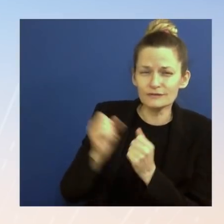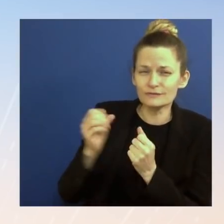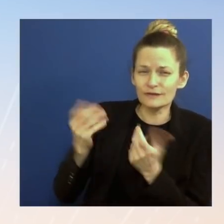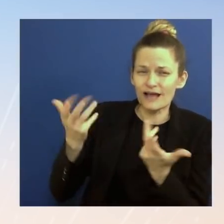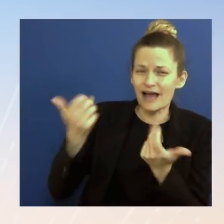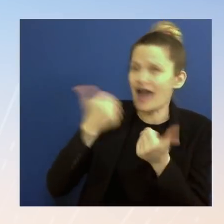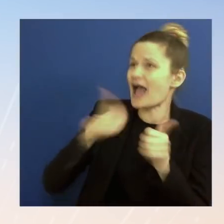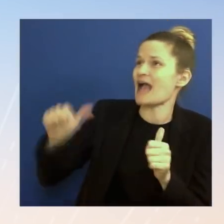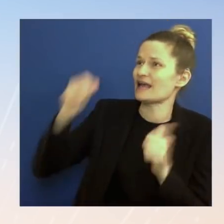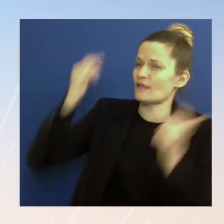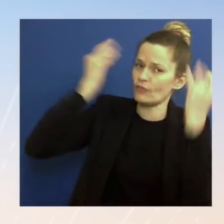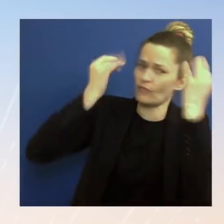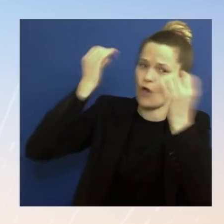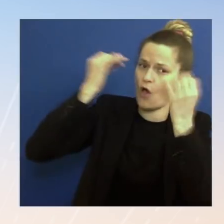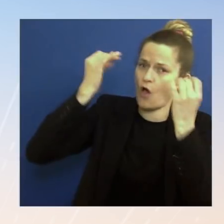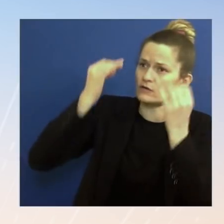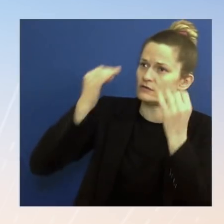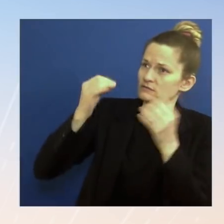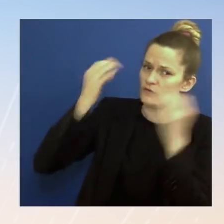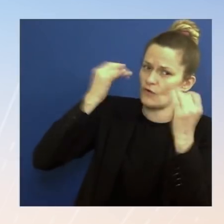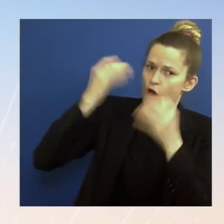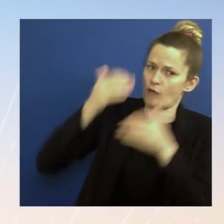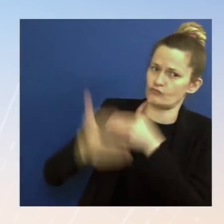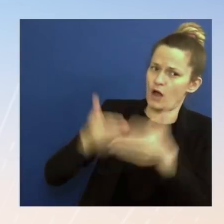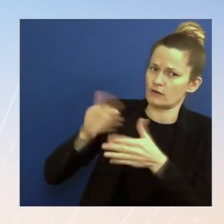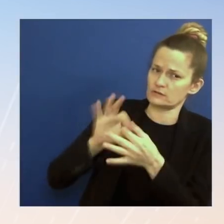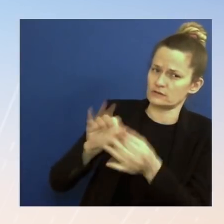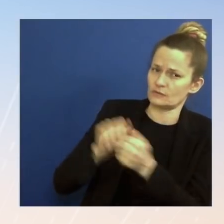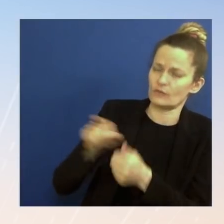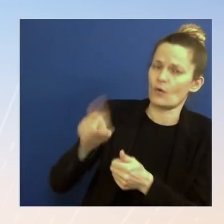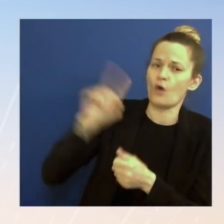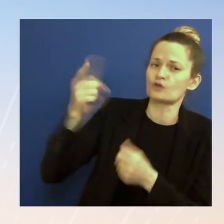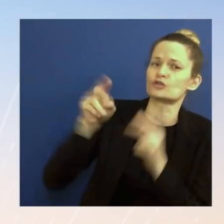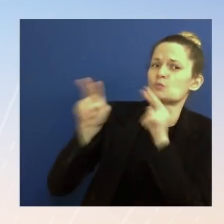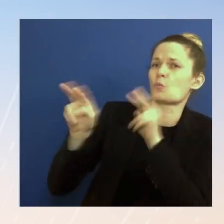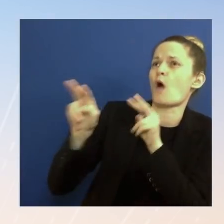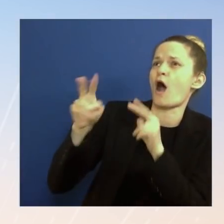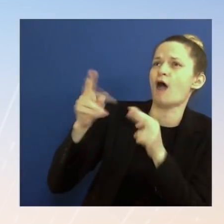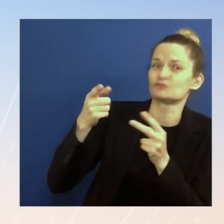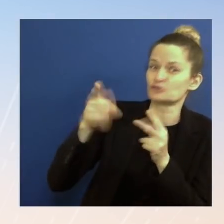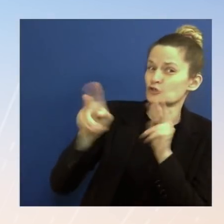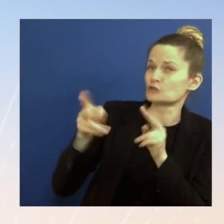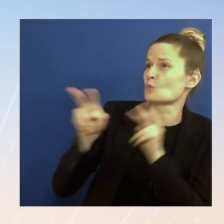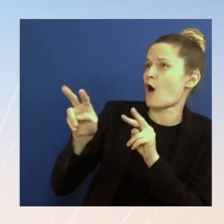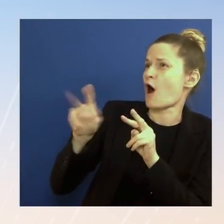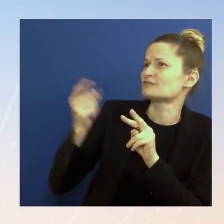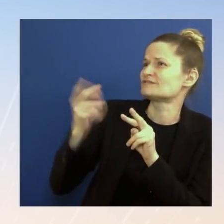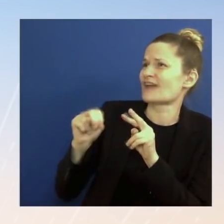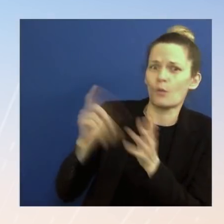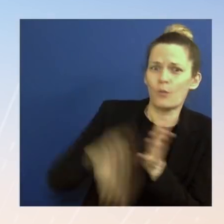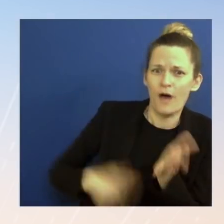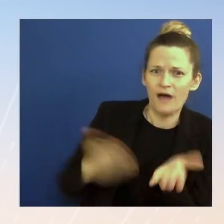Ms. Psaki: Well, Jacqui, I think it's important to reiterate as often as we can that what we're seeing is horrific, what we're seeing is barbaric.